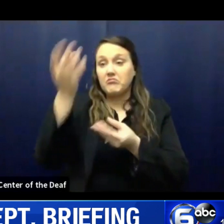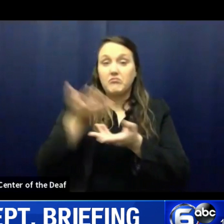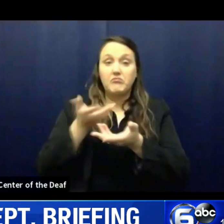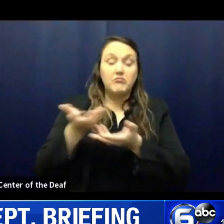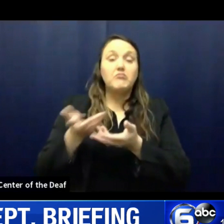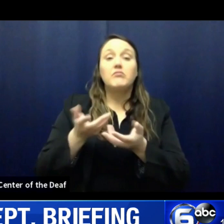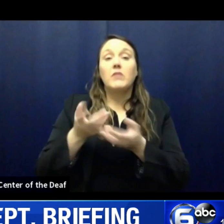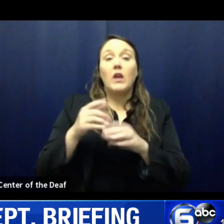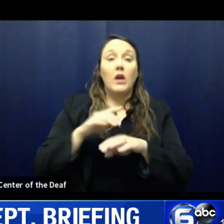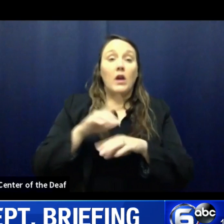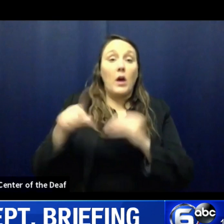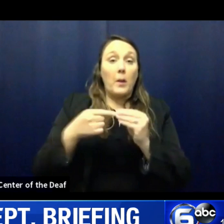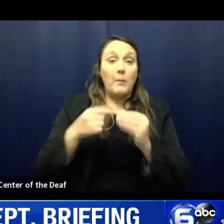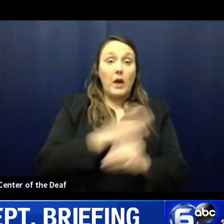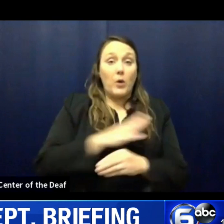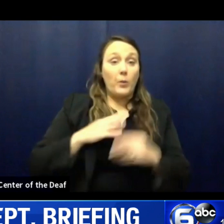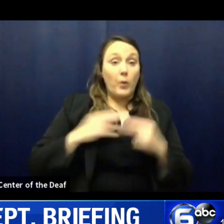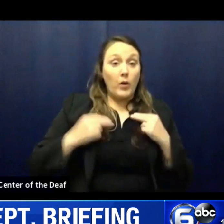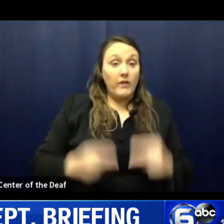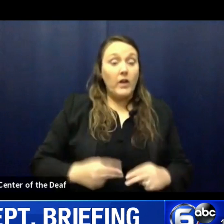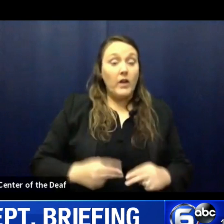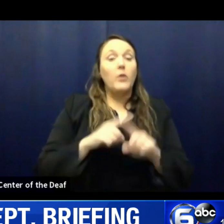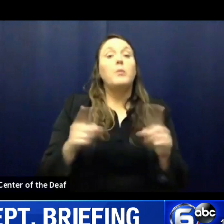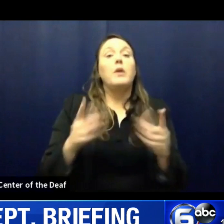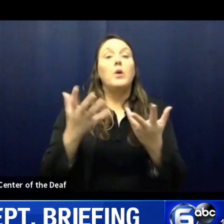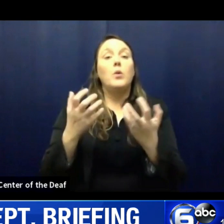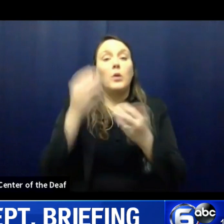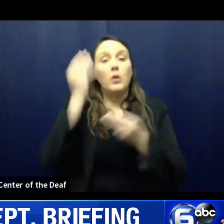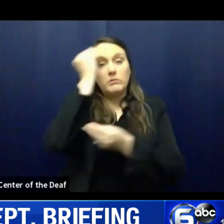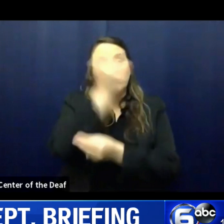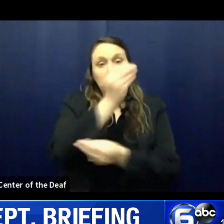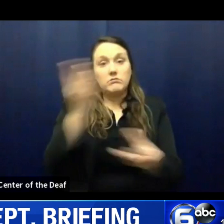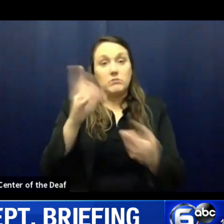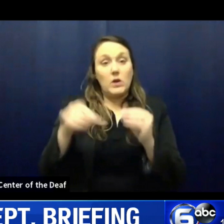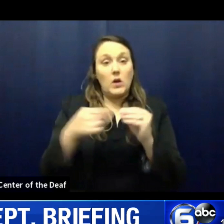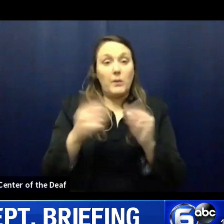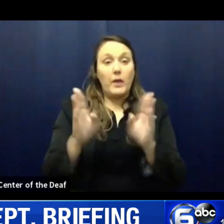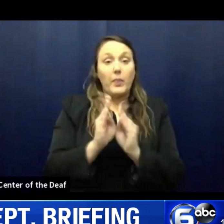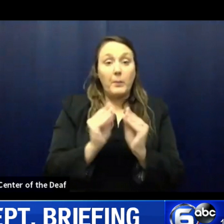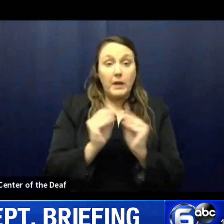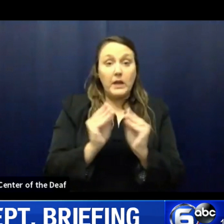WERE ASKED TO ATTEND THE JOINT OF GOVERNMENT OPERATIONS COMMITTEE MEETING IN NASHVILLE NEXT WEDNESDAY, AUGUST 26.